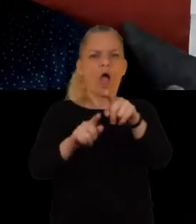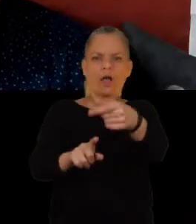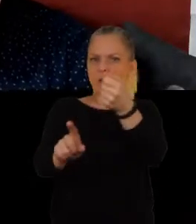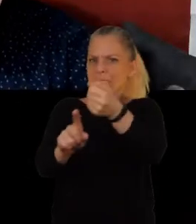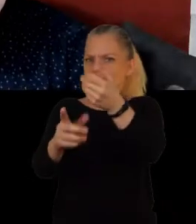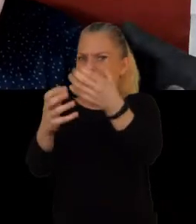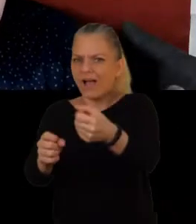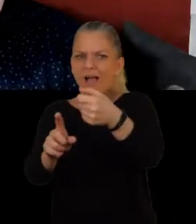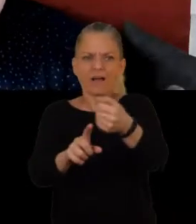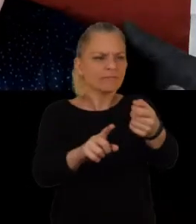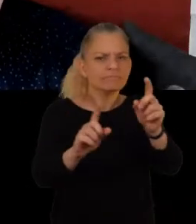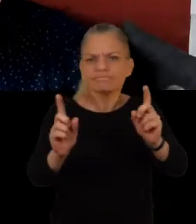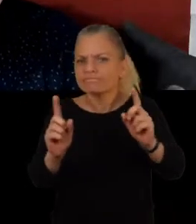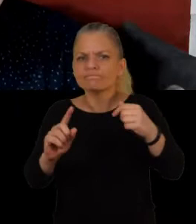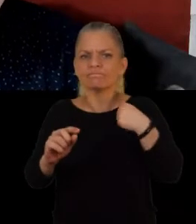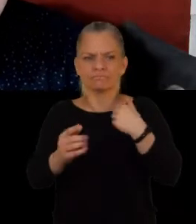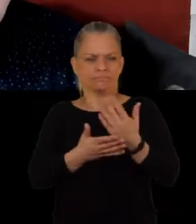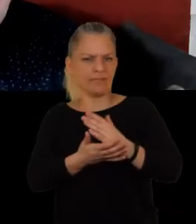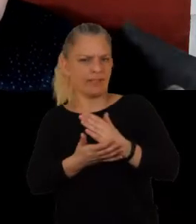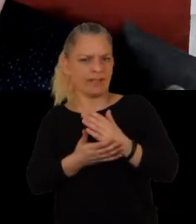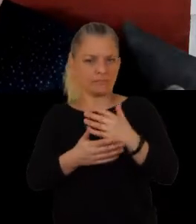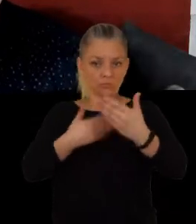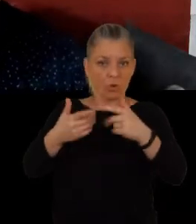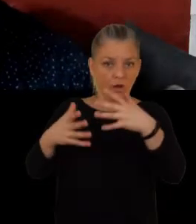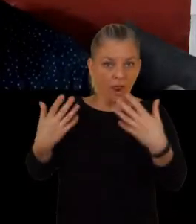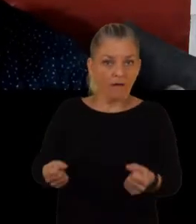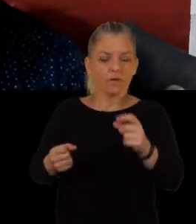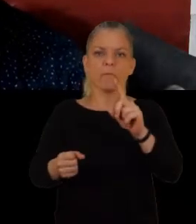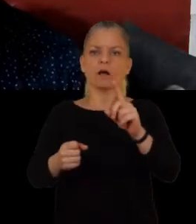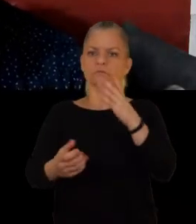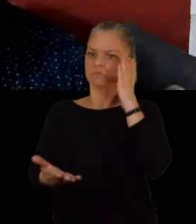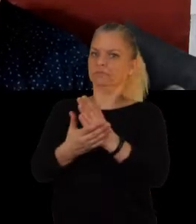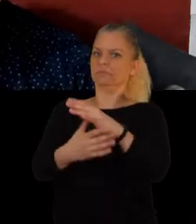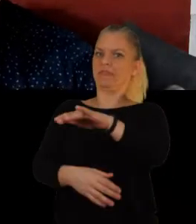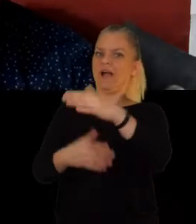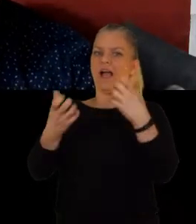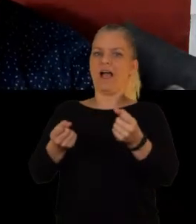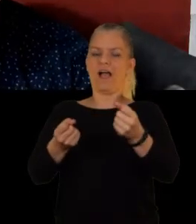really has impact here and i think we're still not there with a story with peer support but um of it